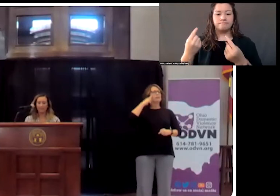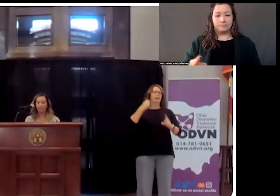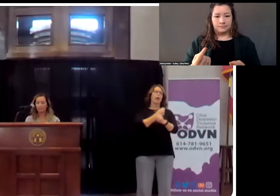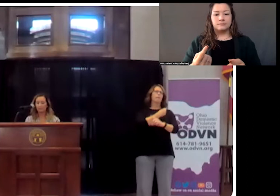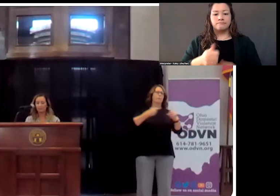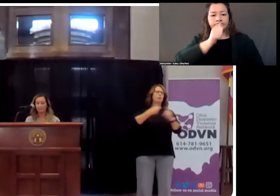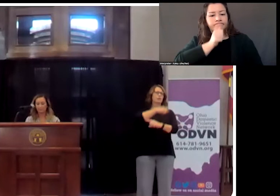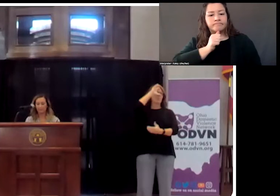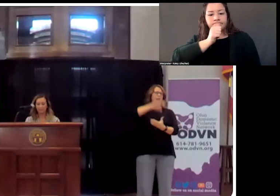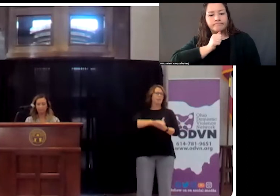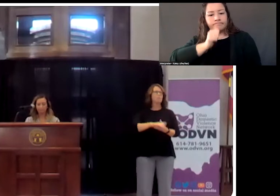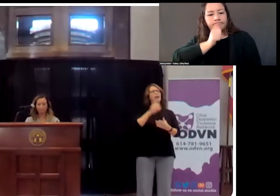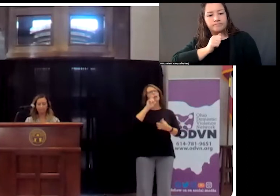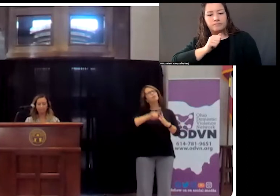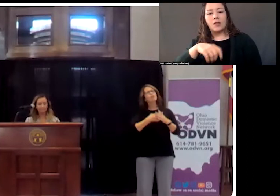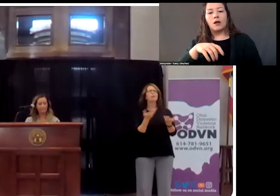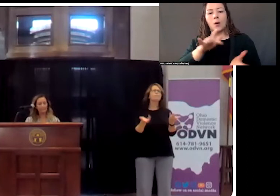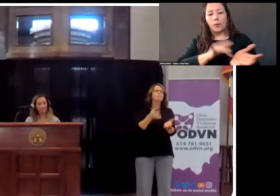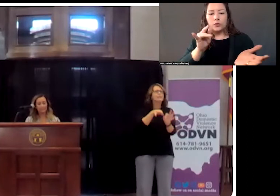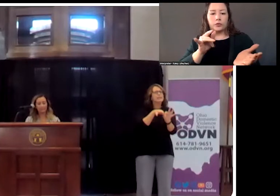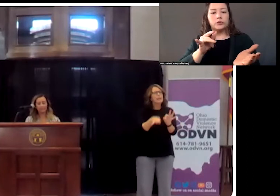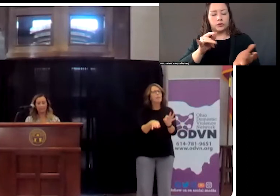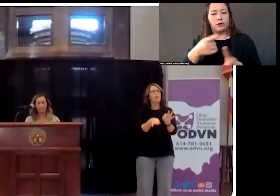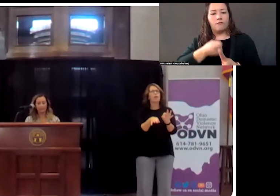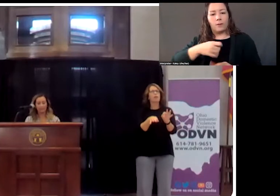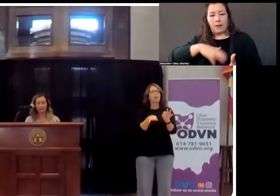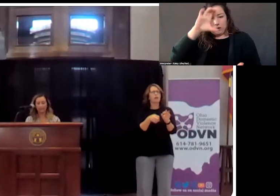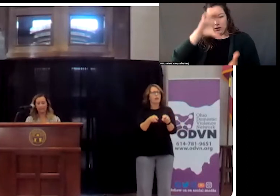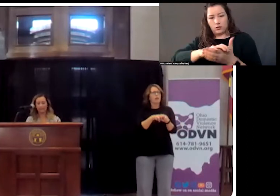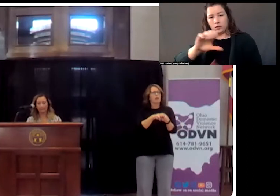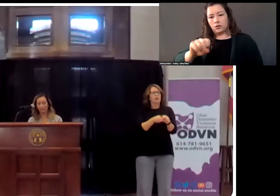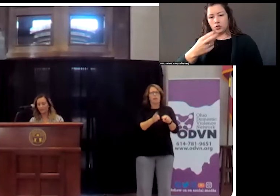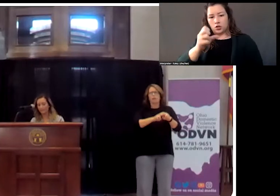It had started simple. And then as the years have gone, it it got worse.